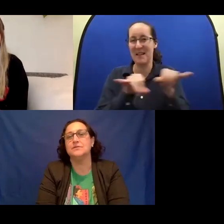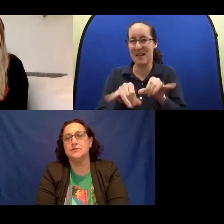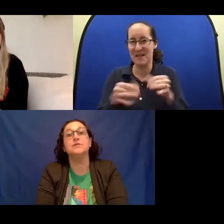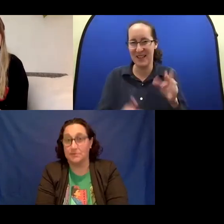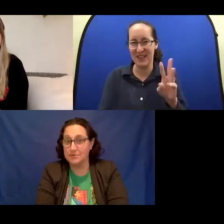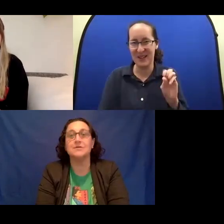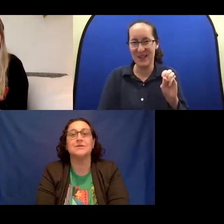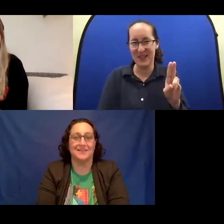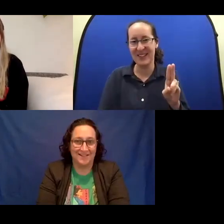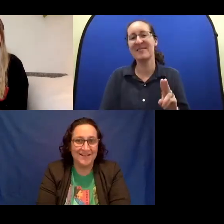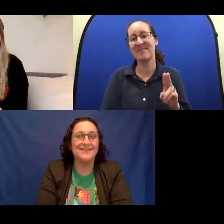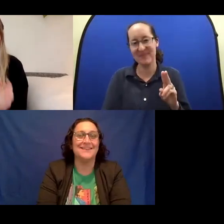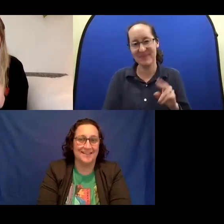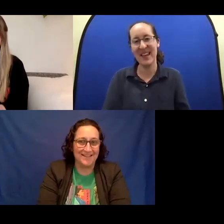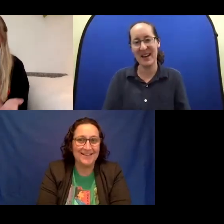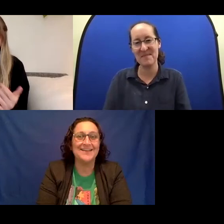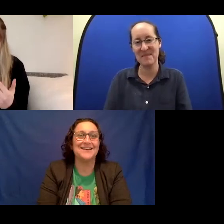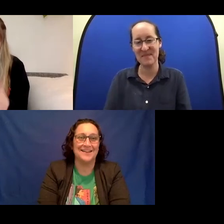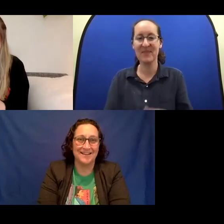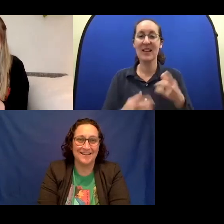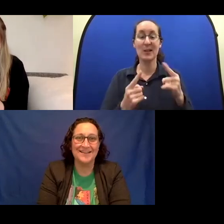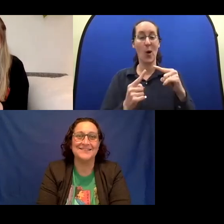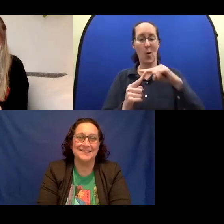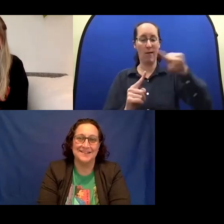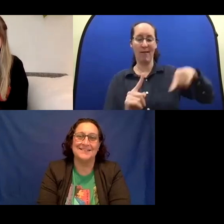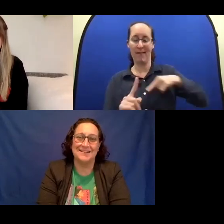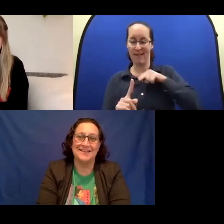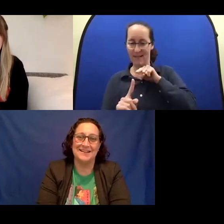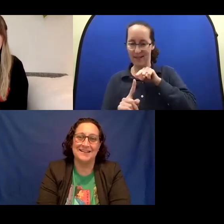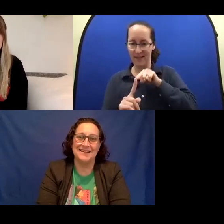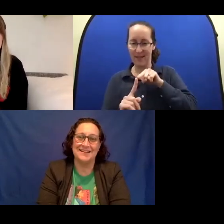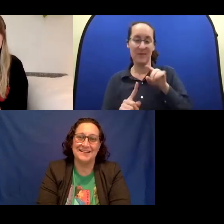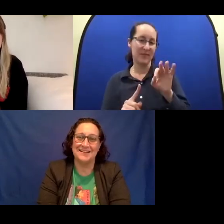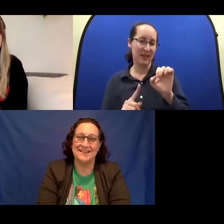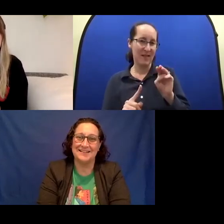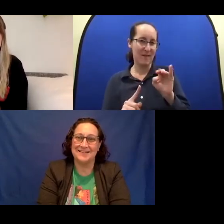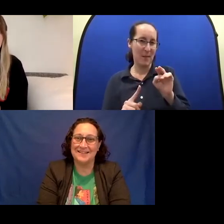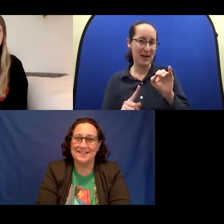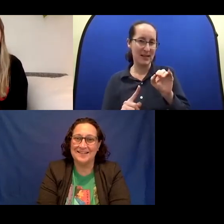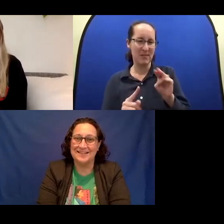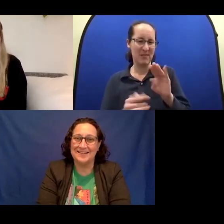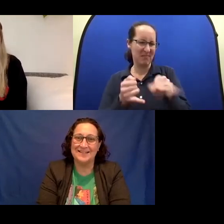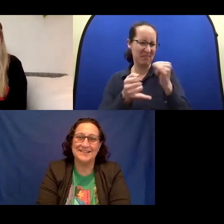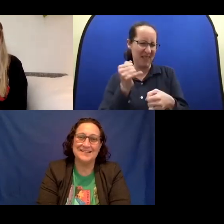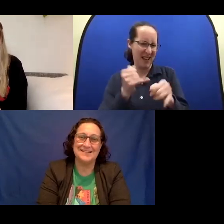And so to circle back to feminism for our last question here, we were wondering